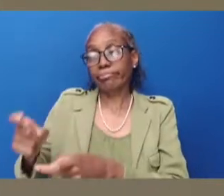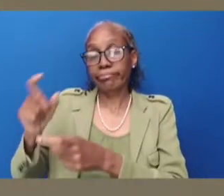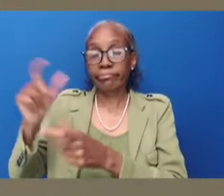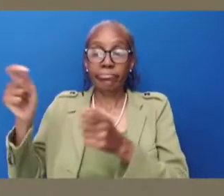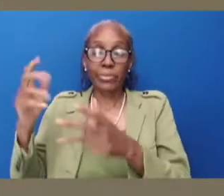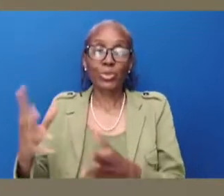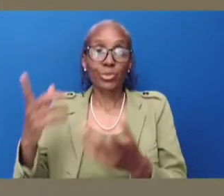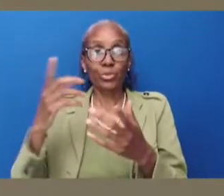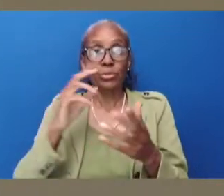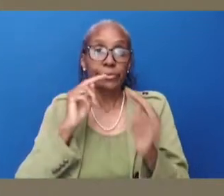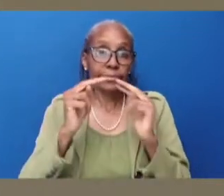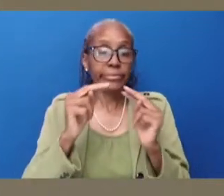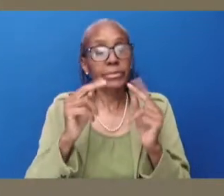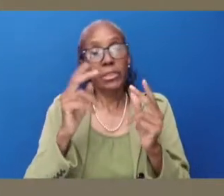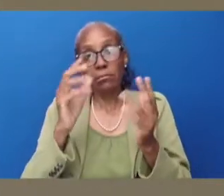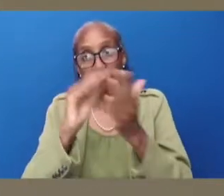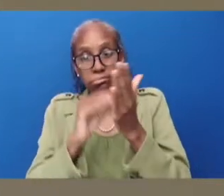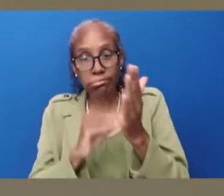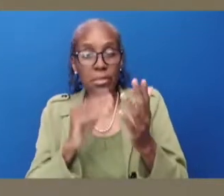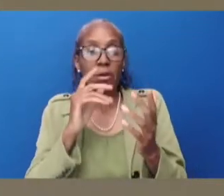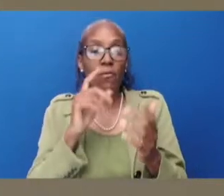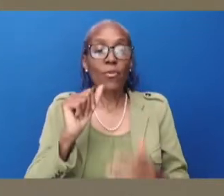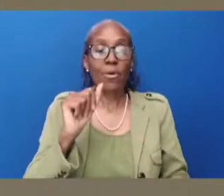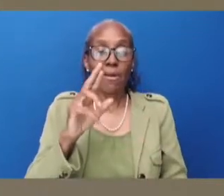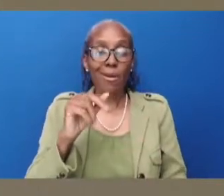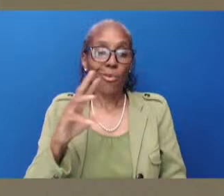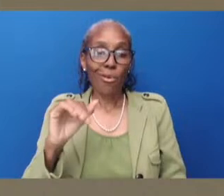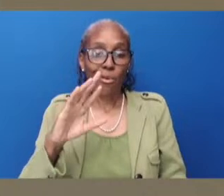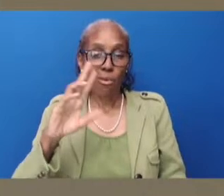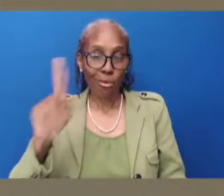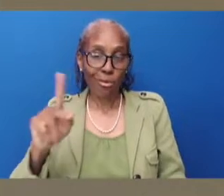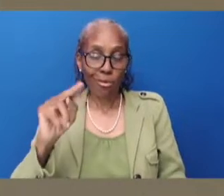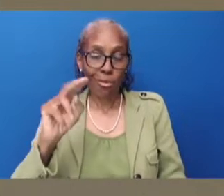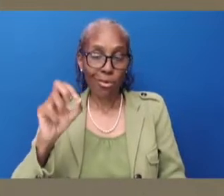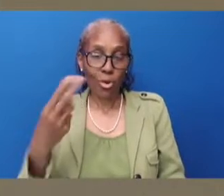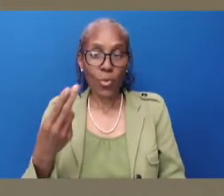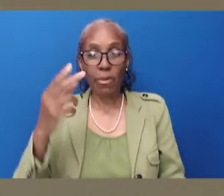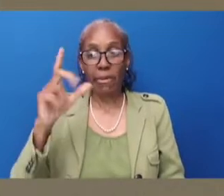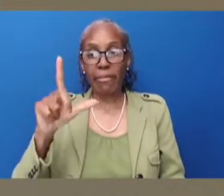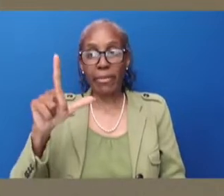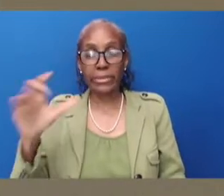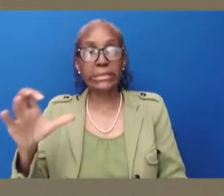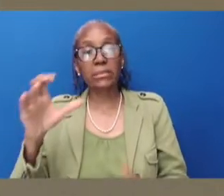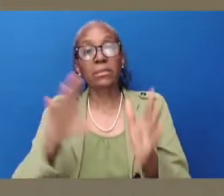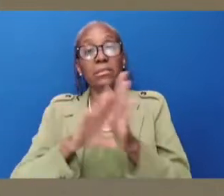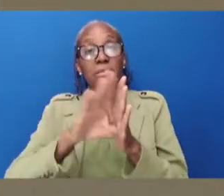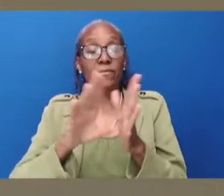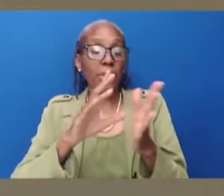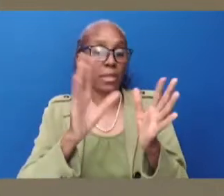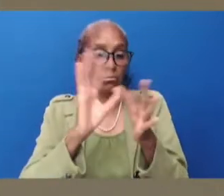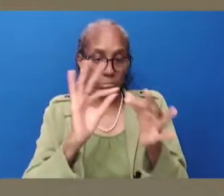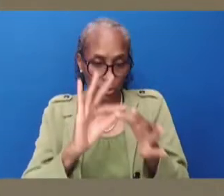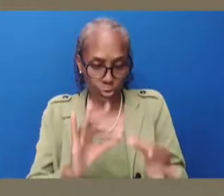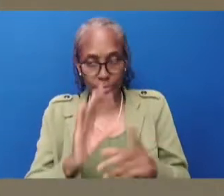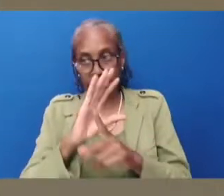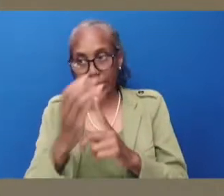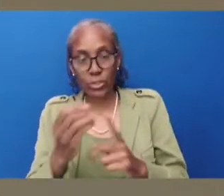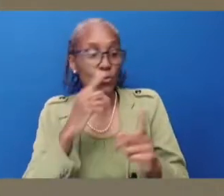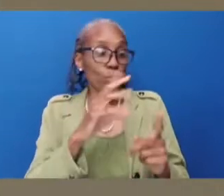AUTHORIZING THE COUNTY MANAGER